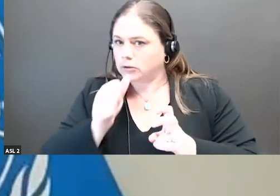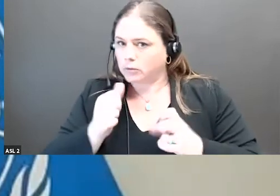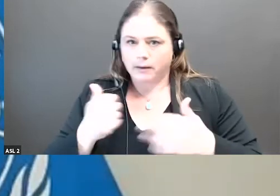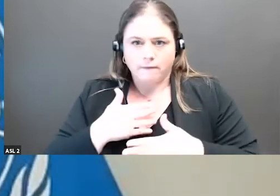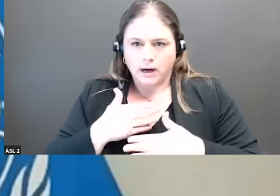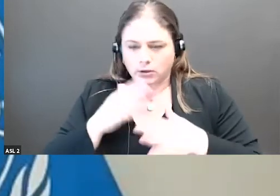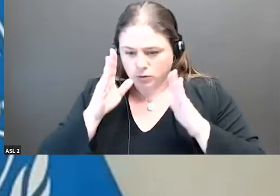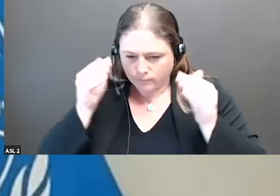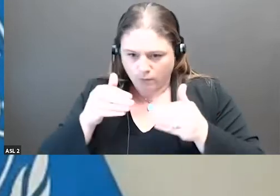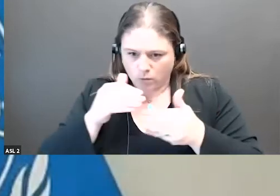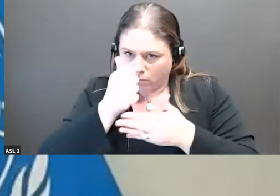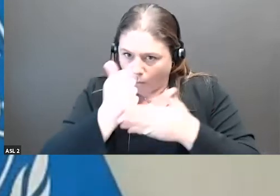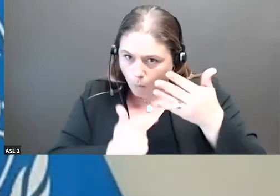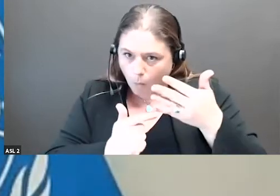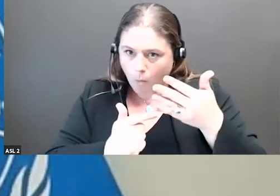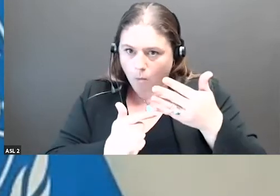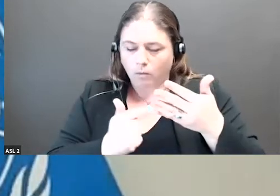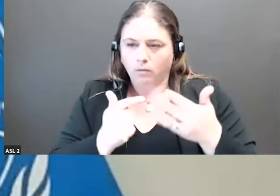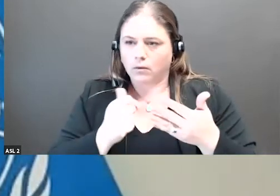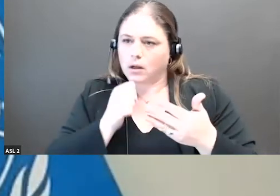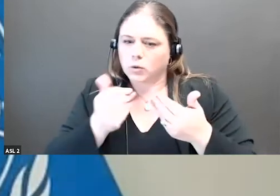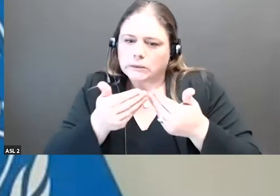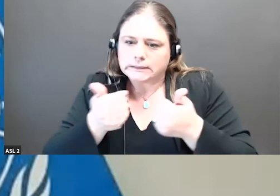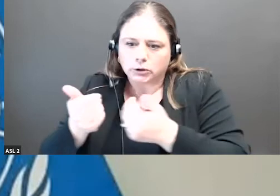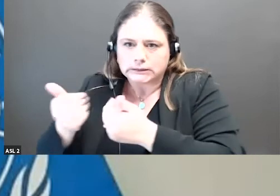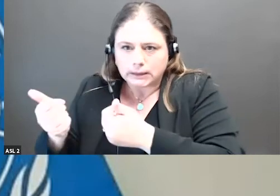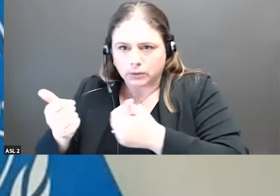these must be used to address the very complexity of the priorities and situations.